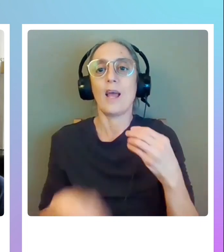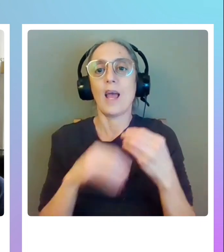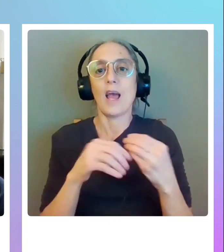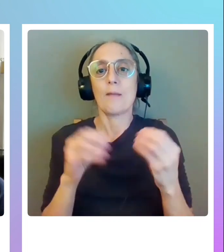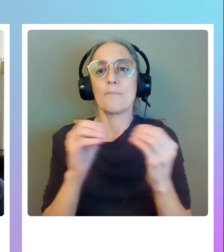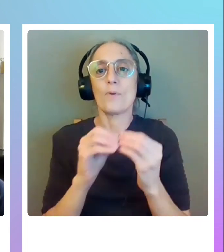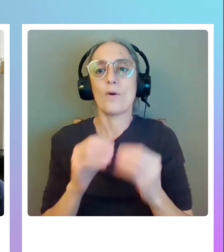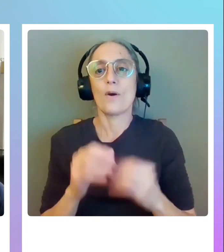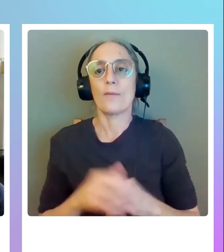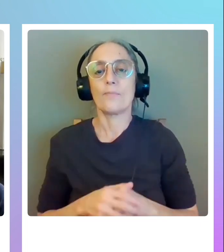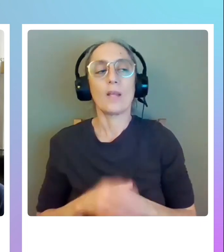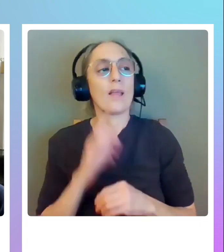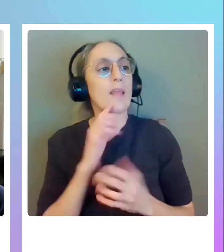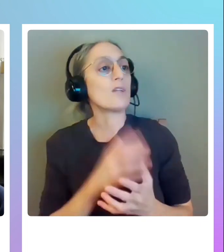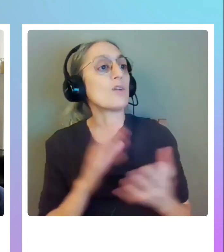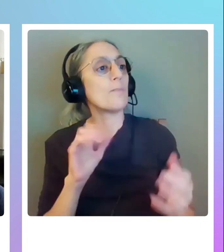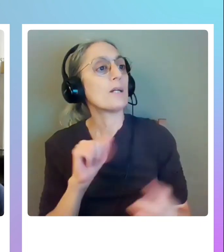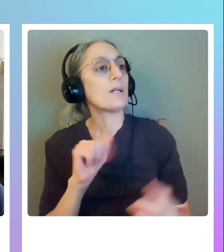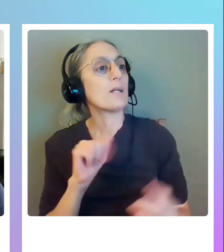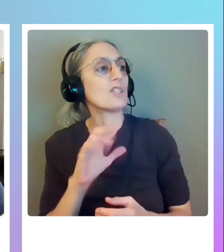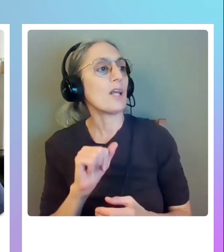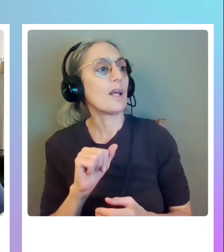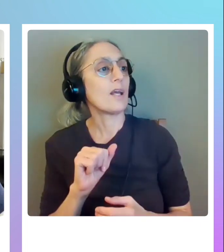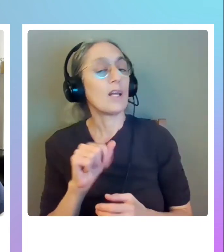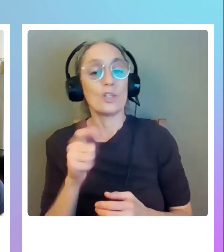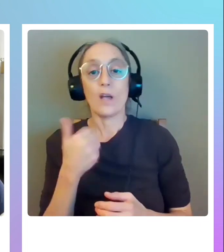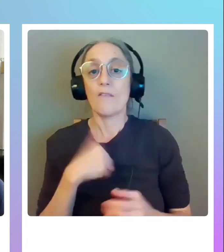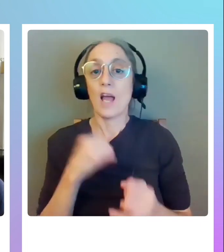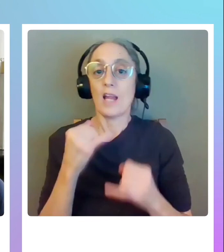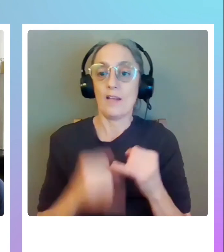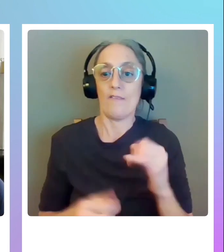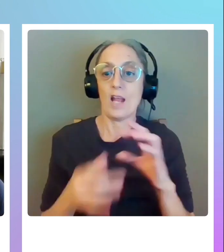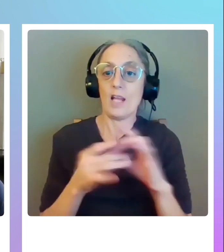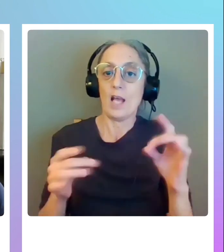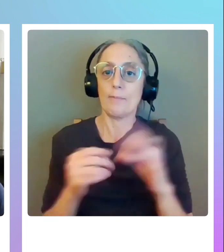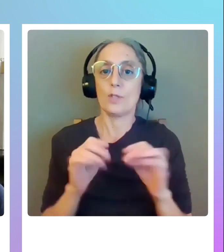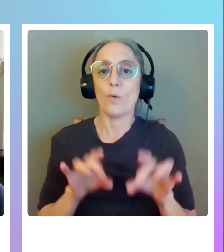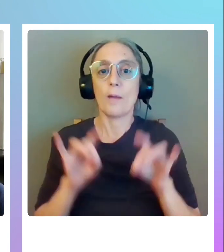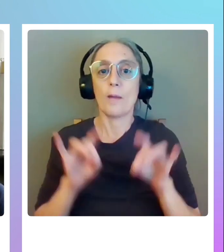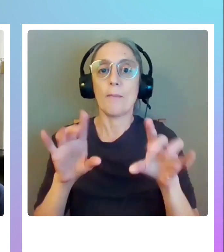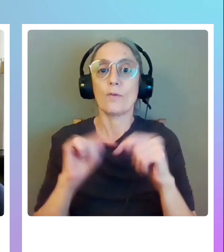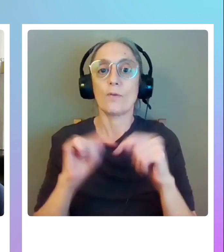Thank you so much Alicia, do you have any final comments you want to make to the team we have here?